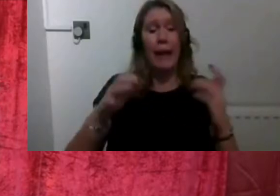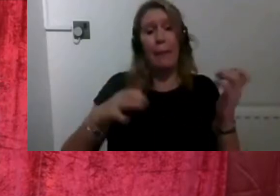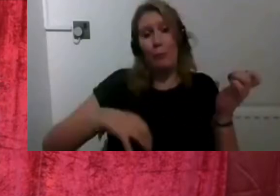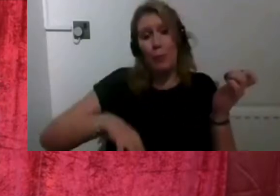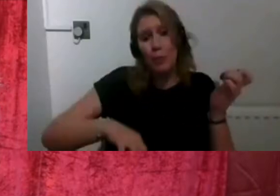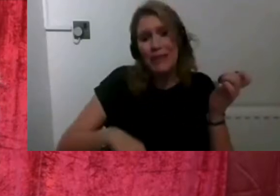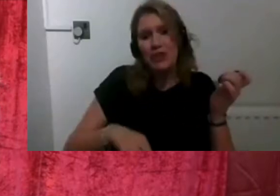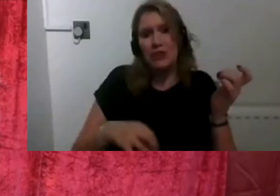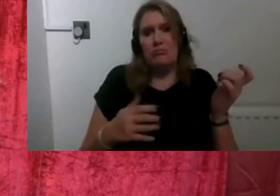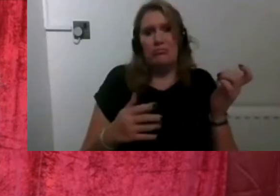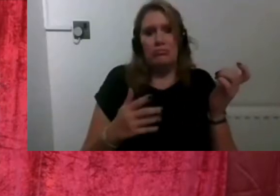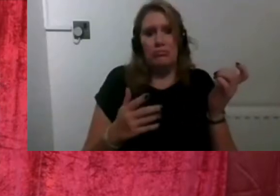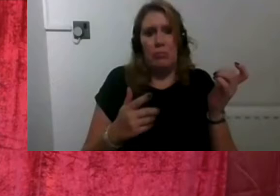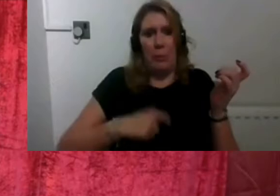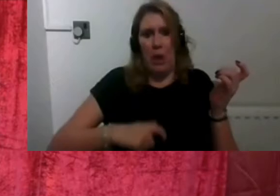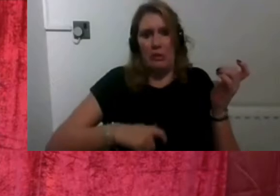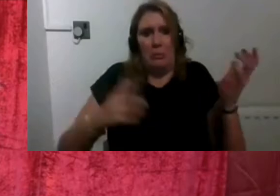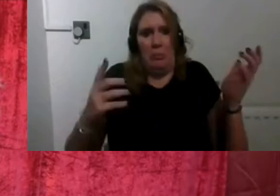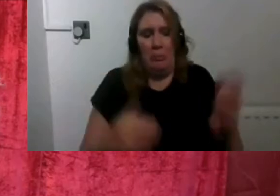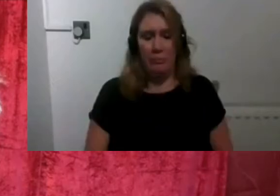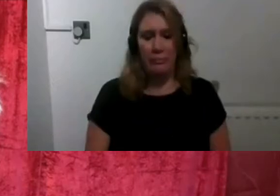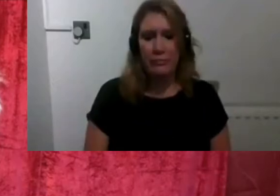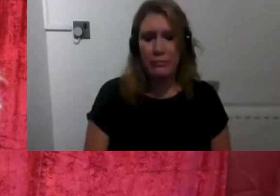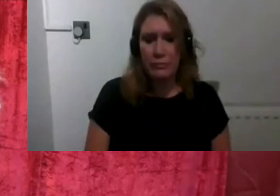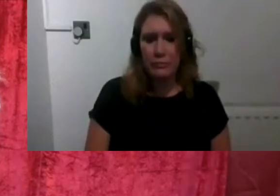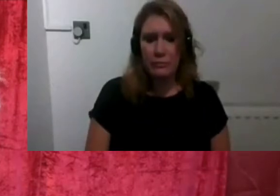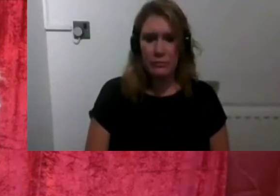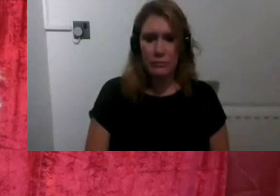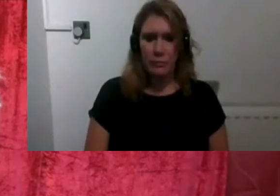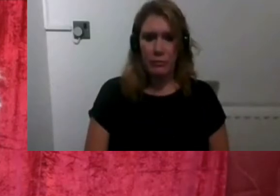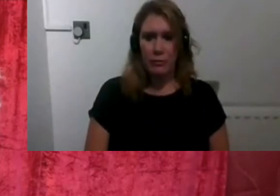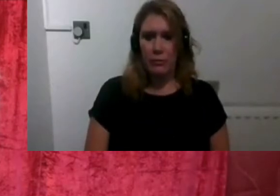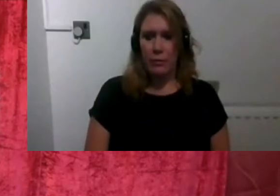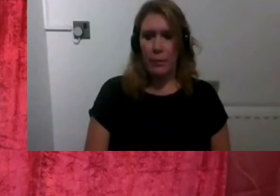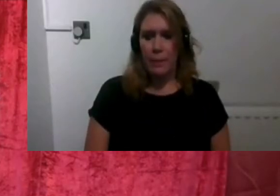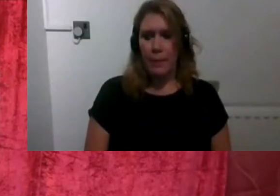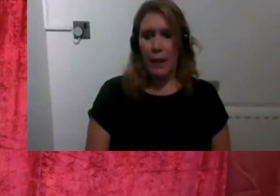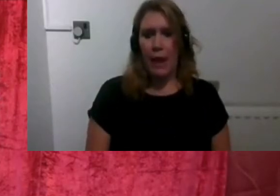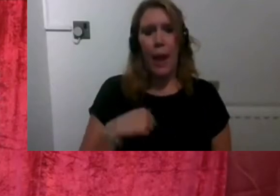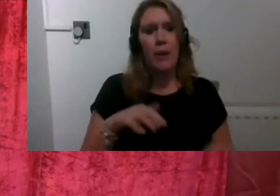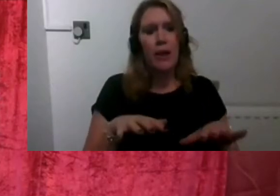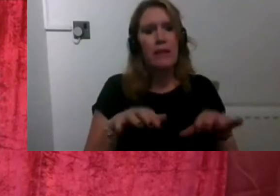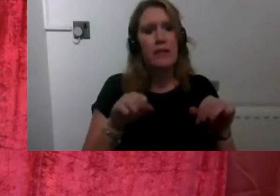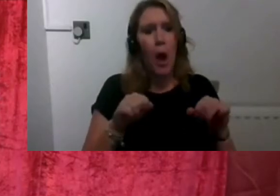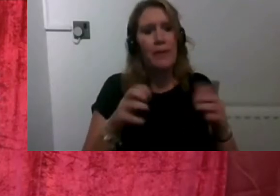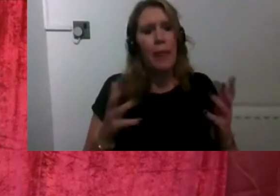person. So I will start with something a